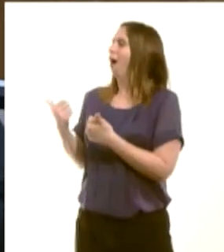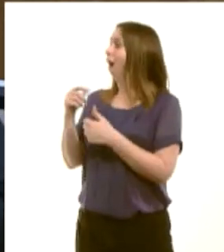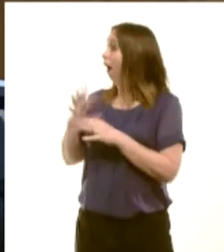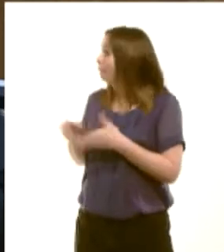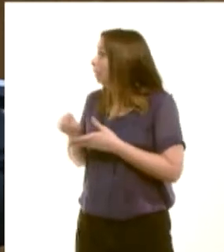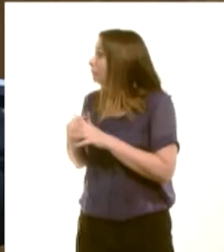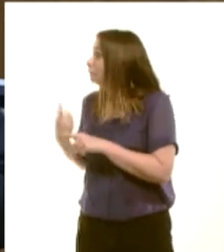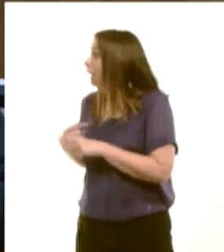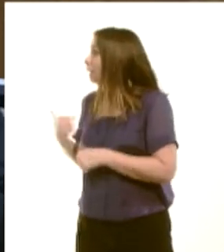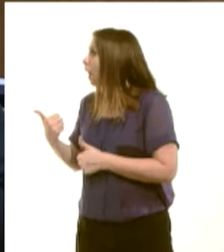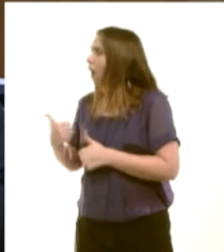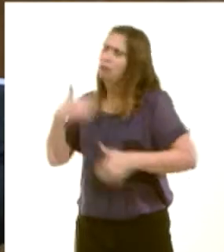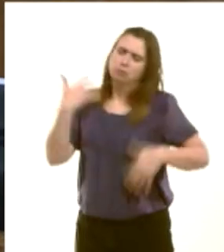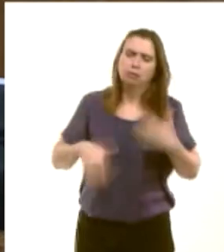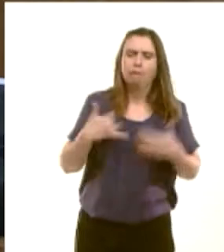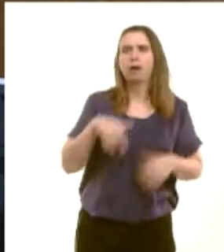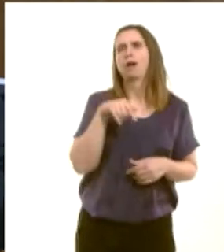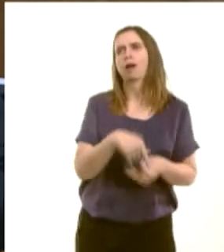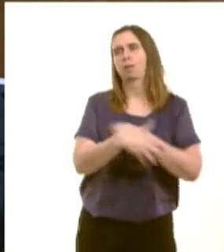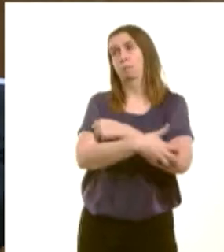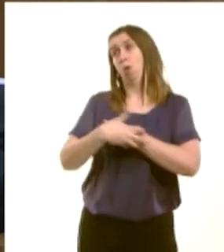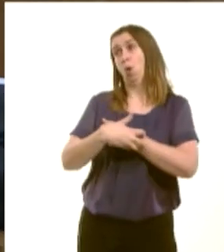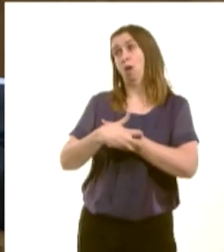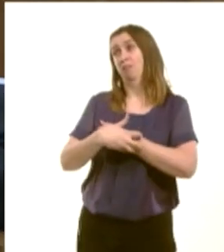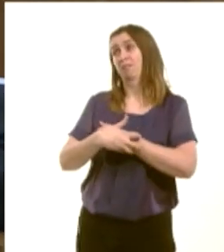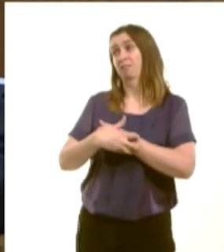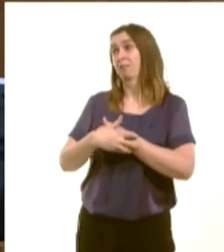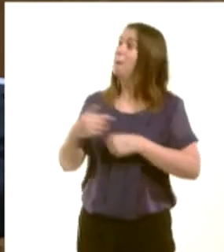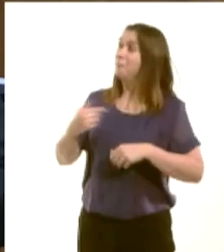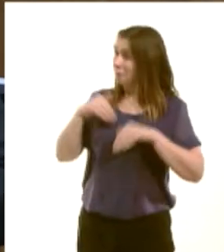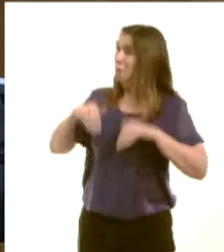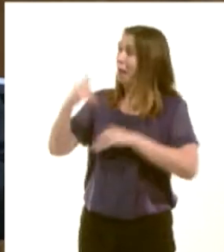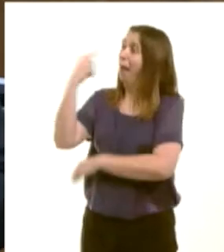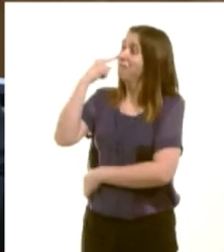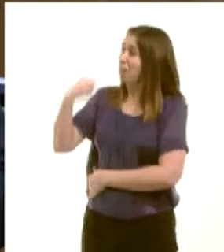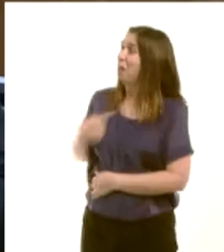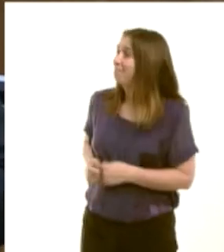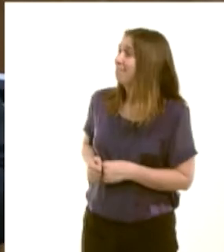poor. And Iíll believe it when I see itówhen he claims that his party is the party of tax